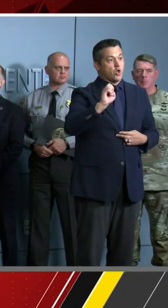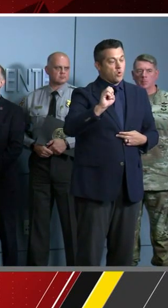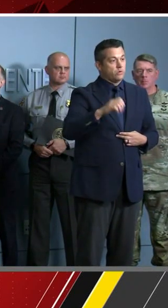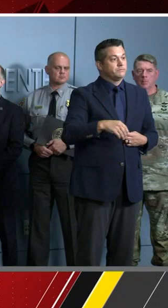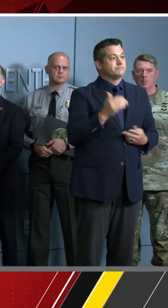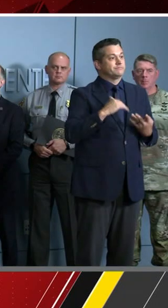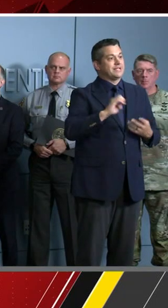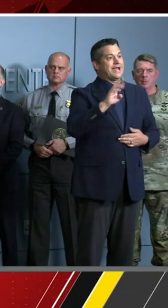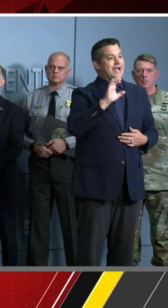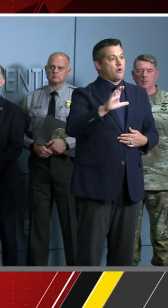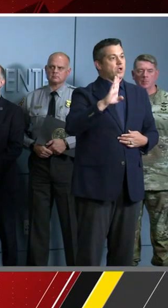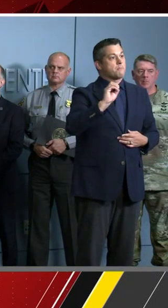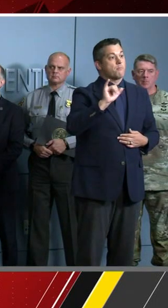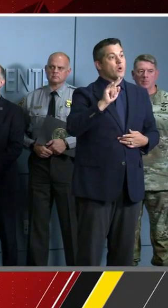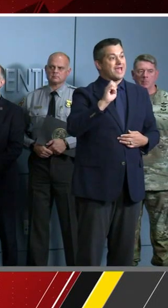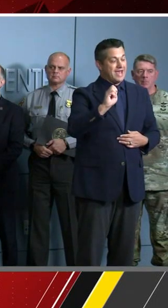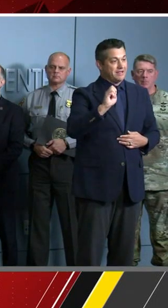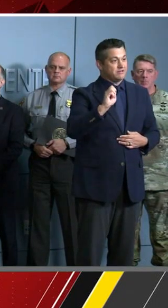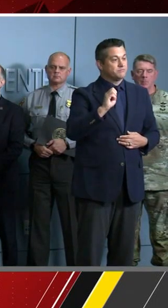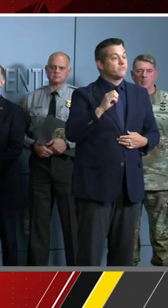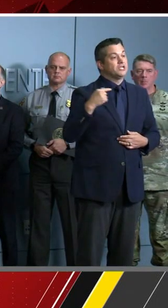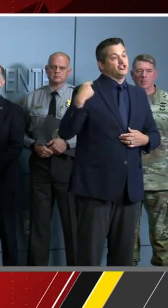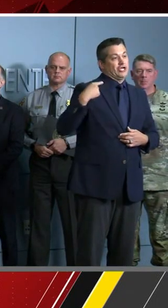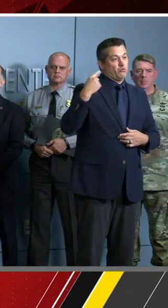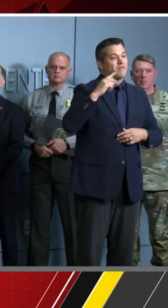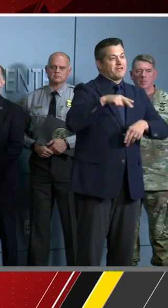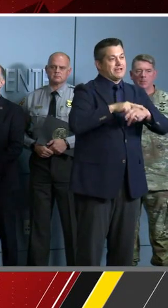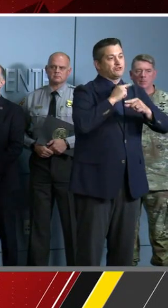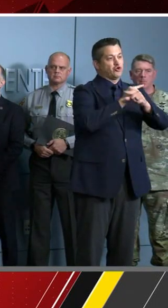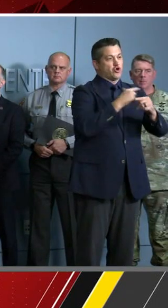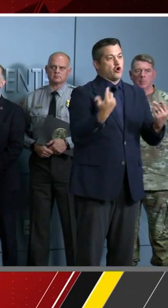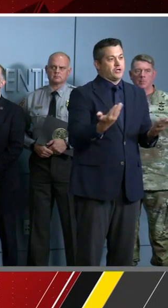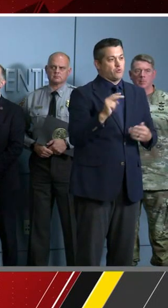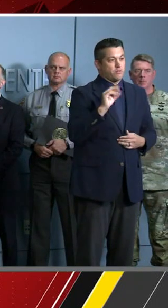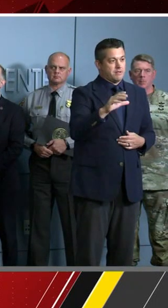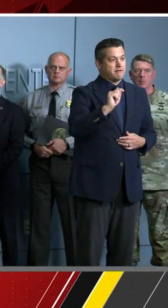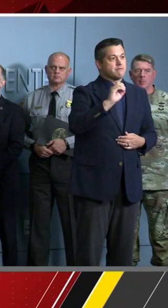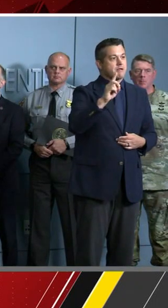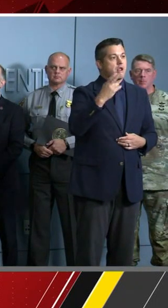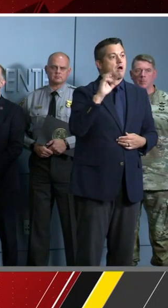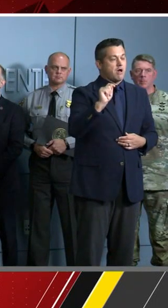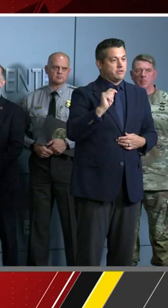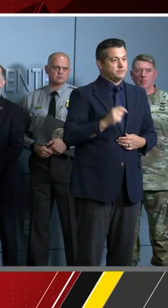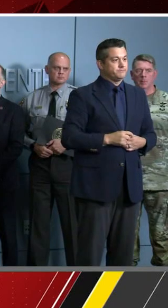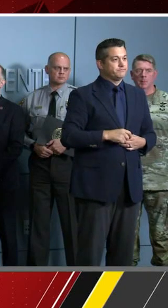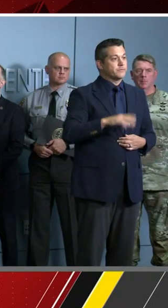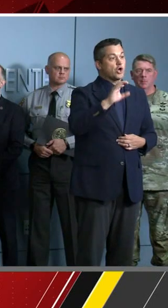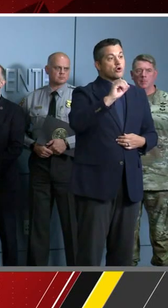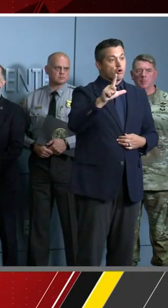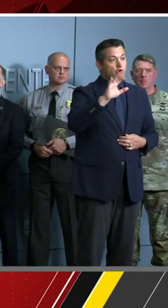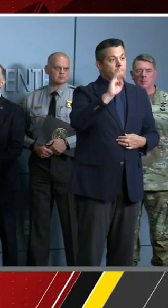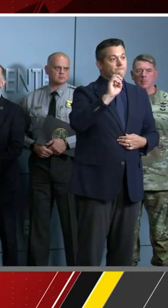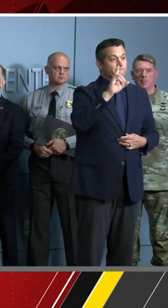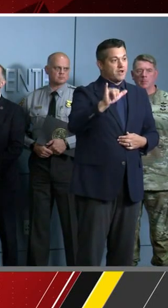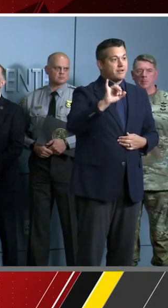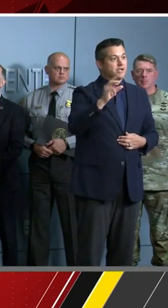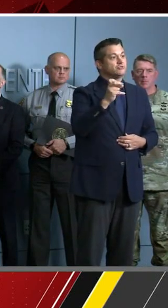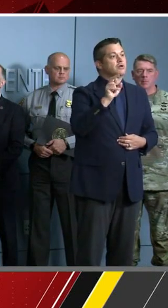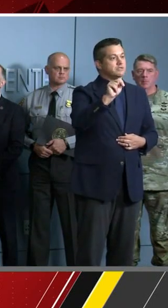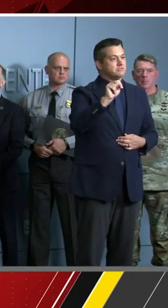Boyette, the Adjutant General of the North Carolina National Guard. Todd Hunt, Colonel